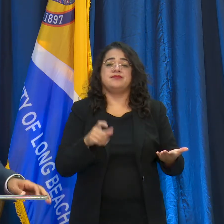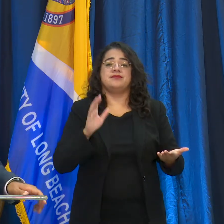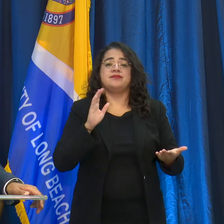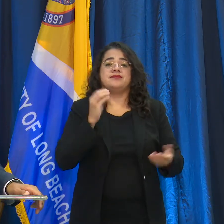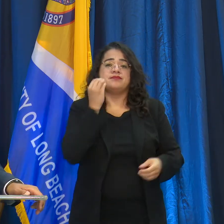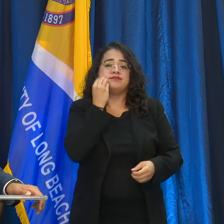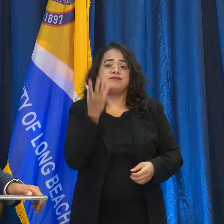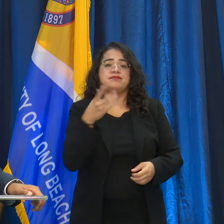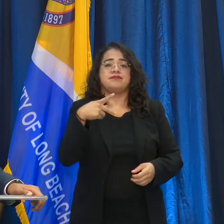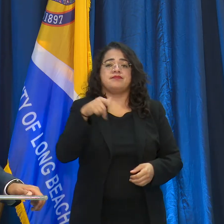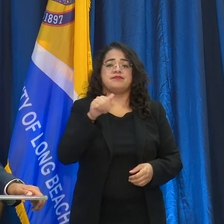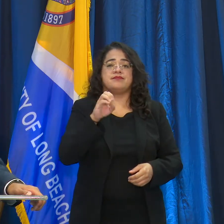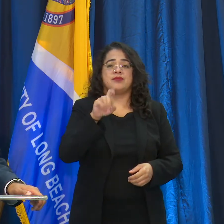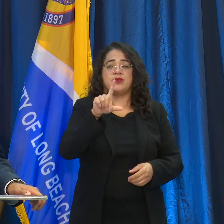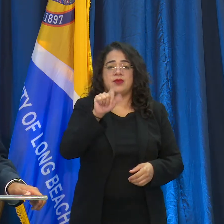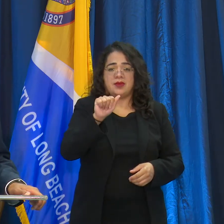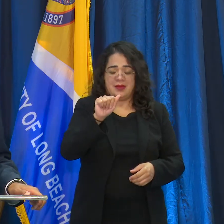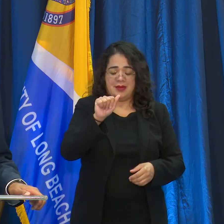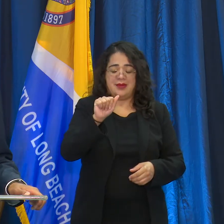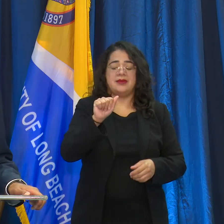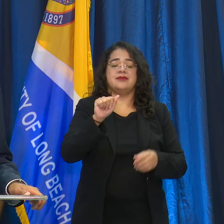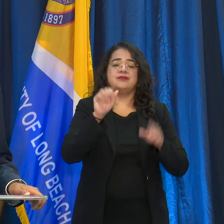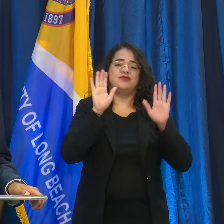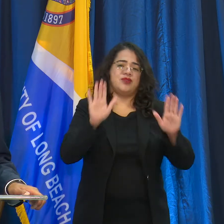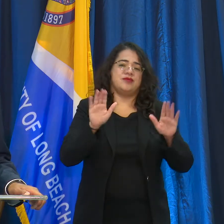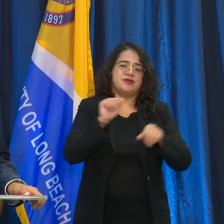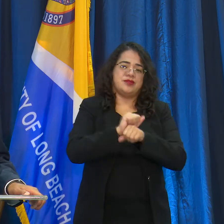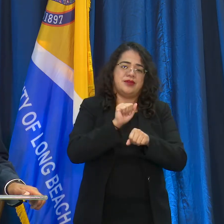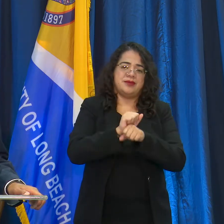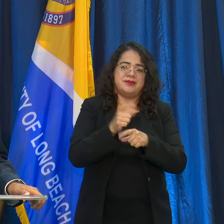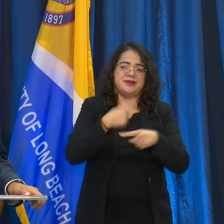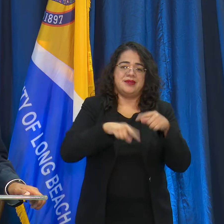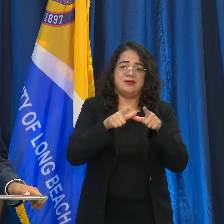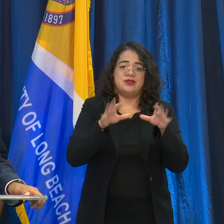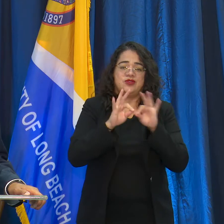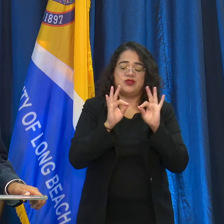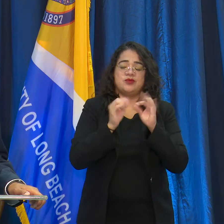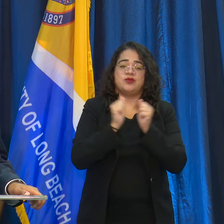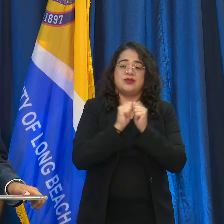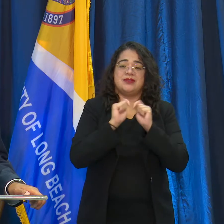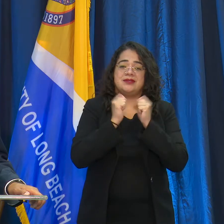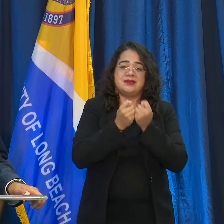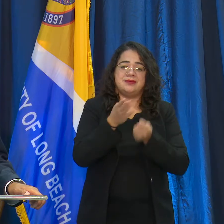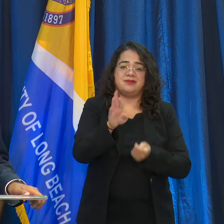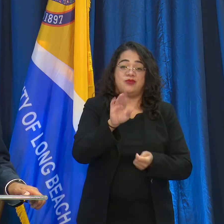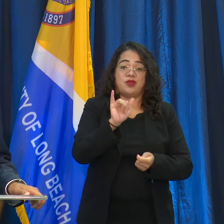great job of our ASL translation, and Alice from the Health Department who will be doing our Spanish translation